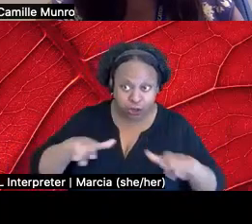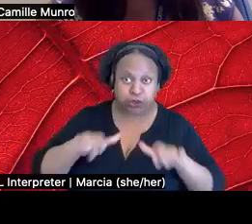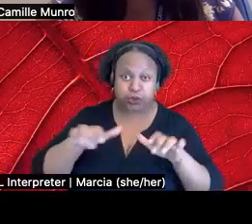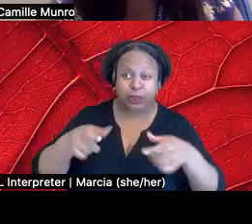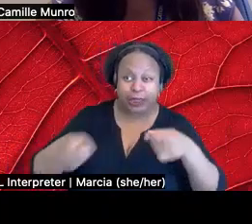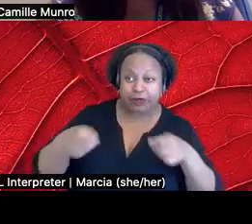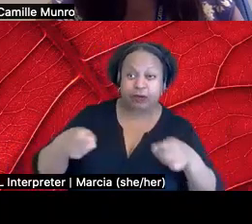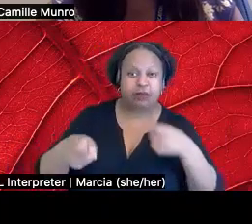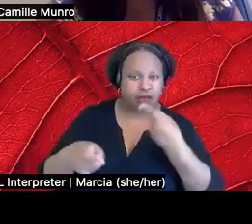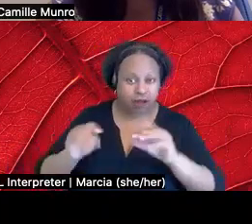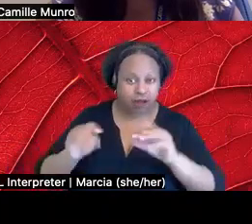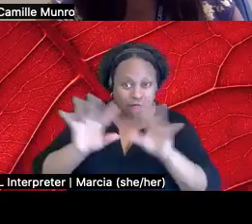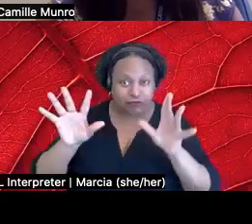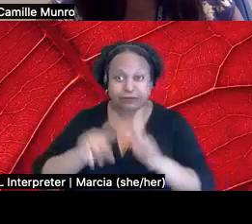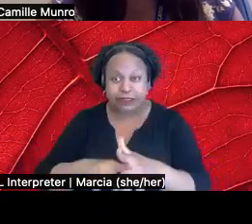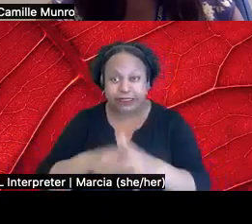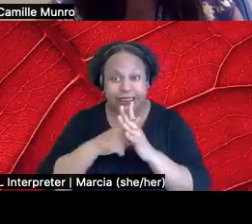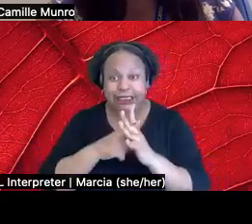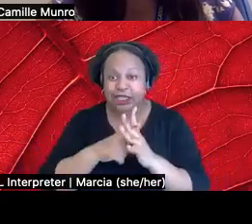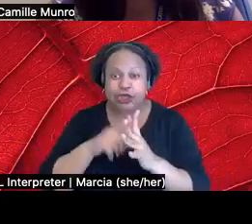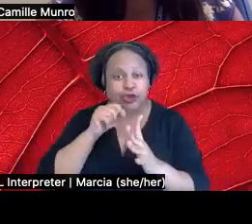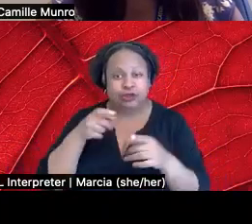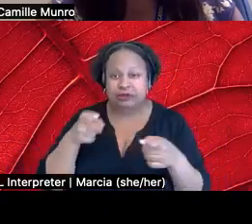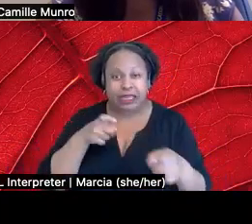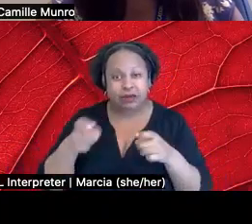that I could not handle much intensity of the work at all.